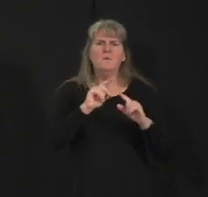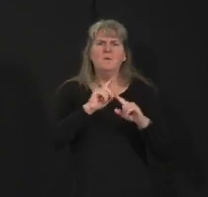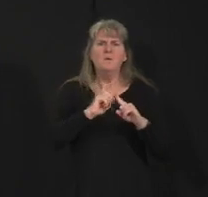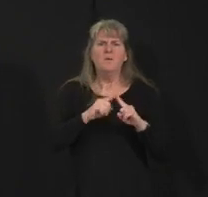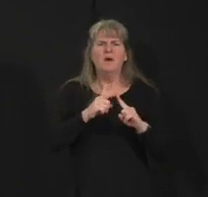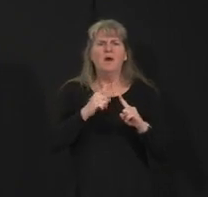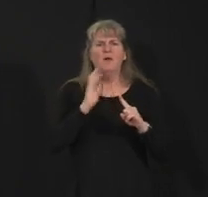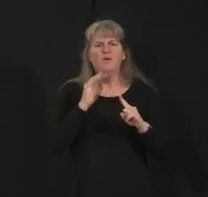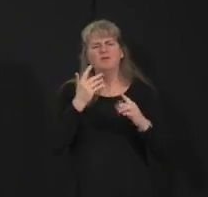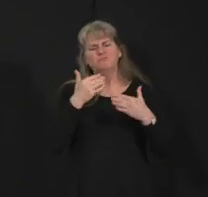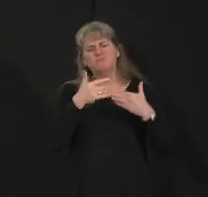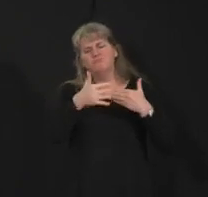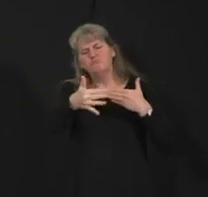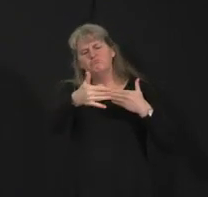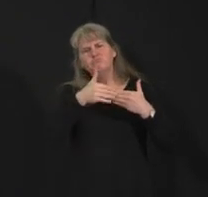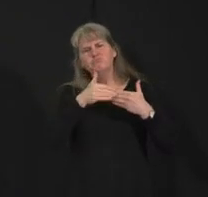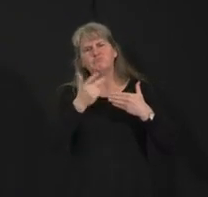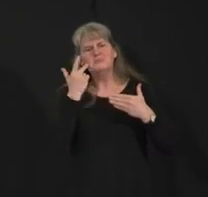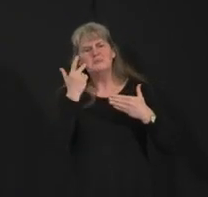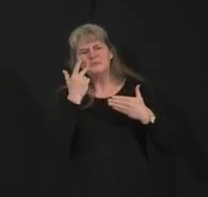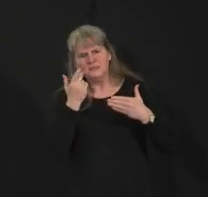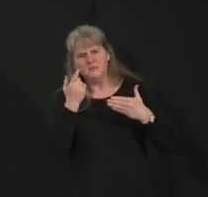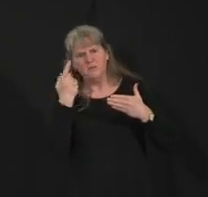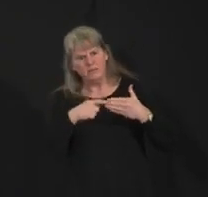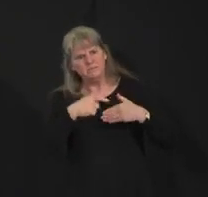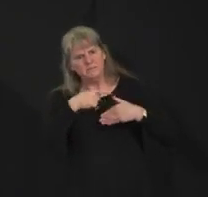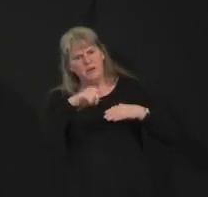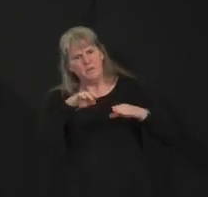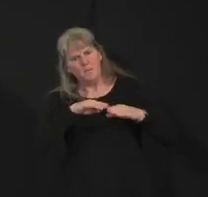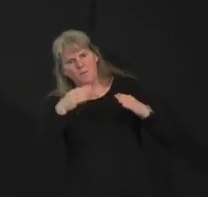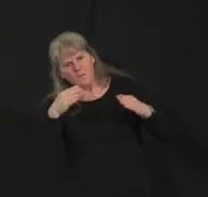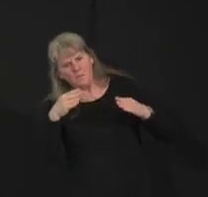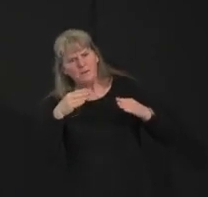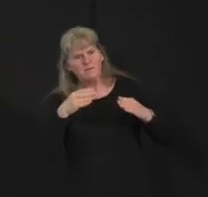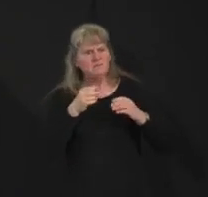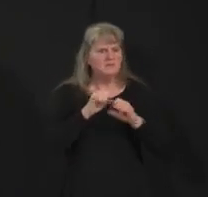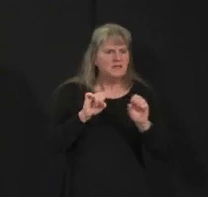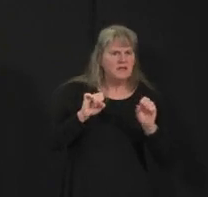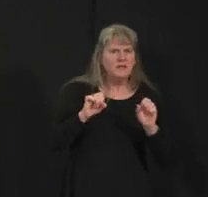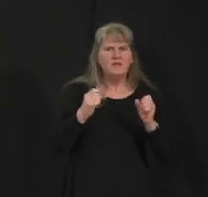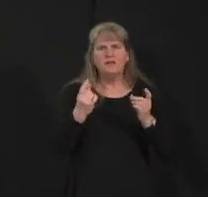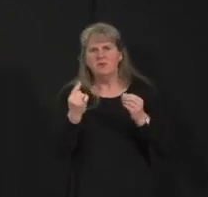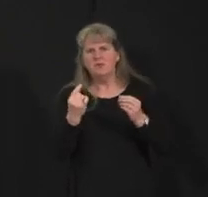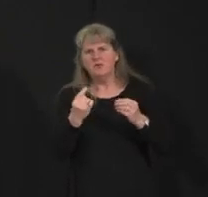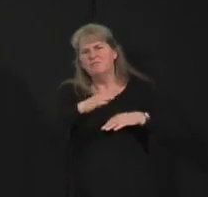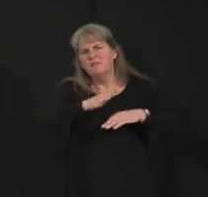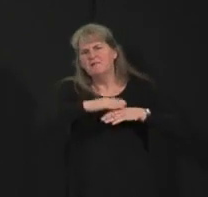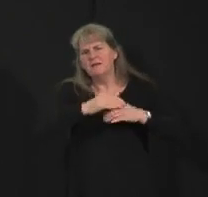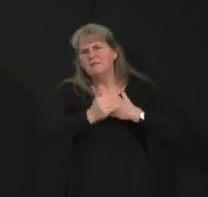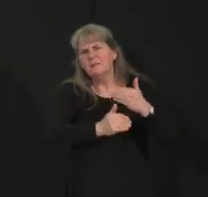We will look over the weeks to come on when it might be safe and when we can advise.